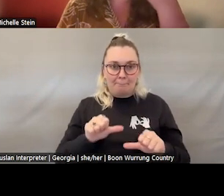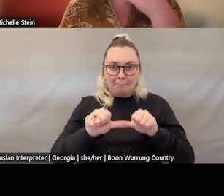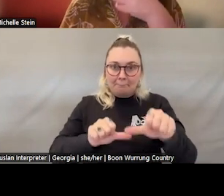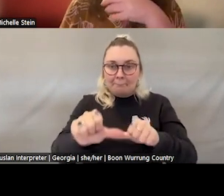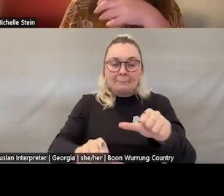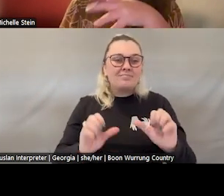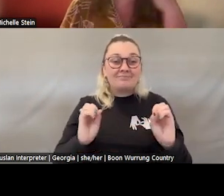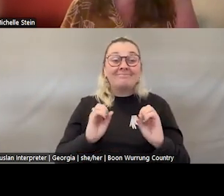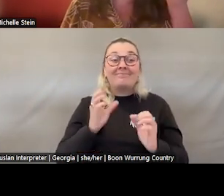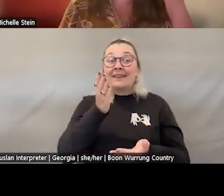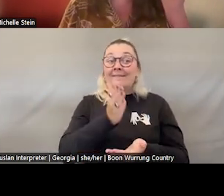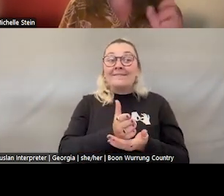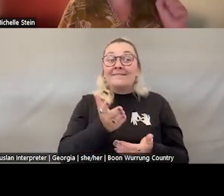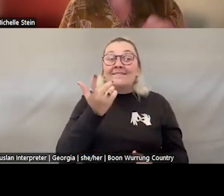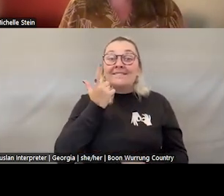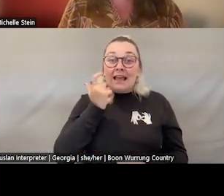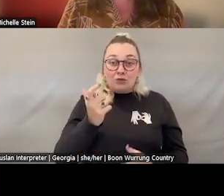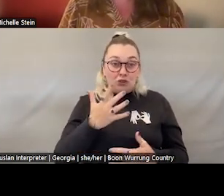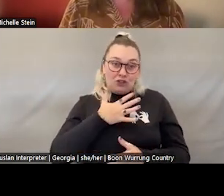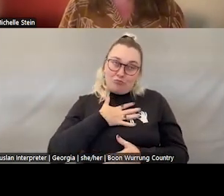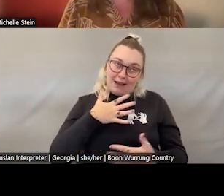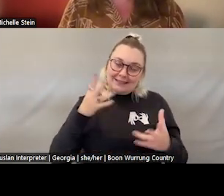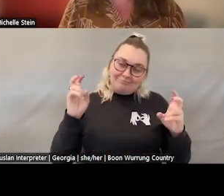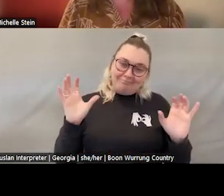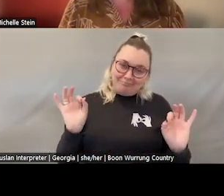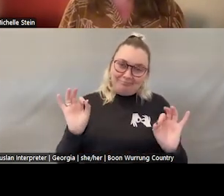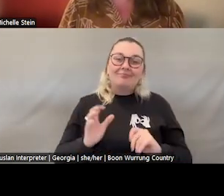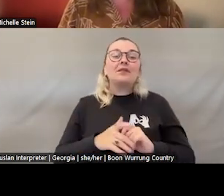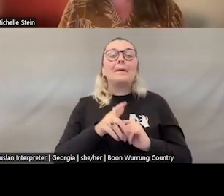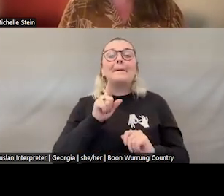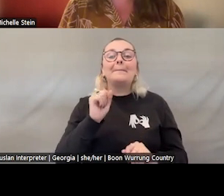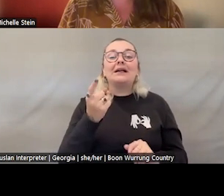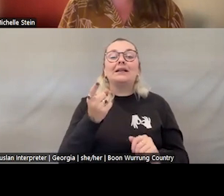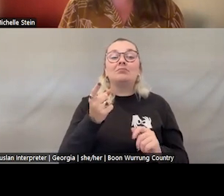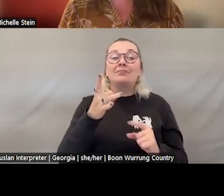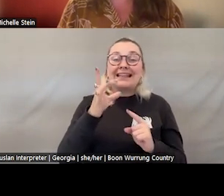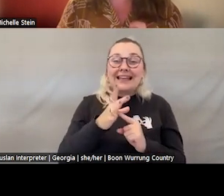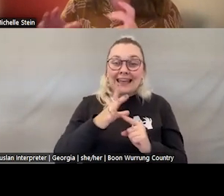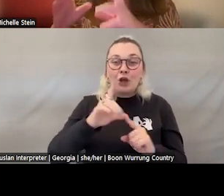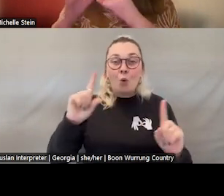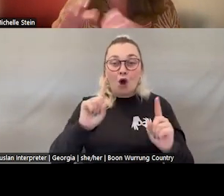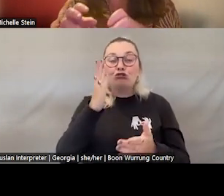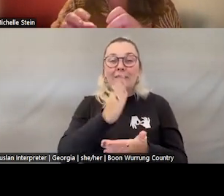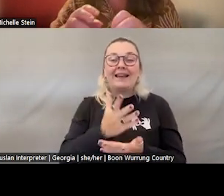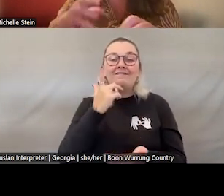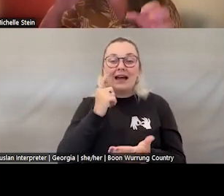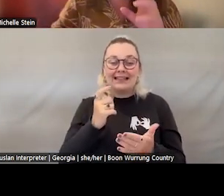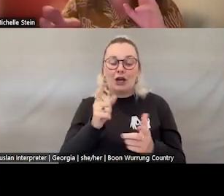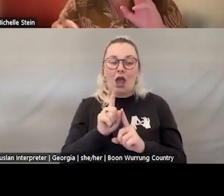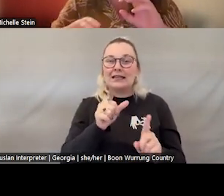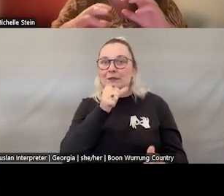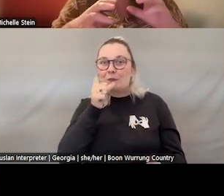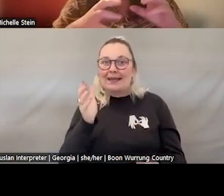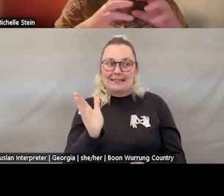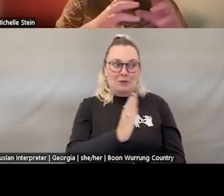They found that surprise surprise, the key is really finding a sweet spot in between having